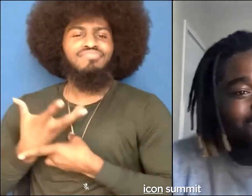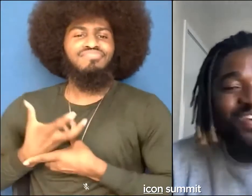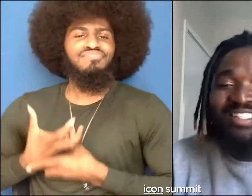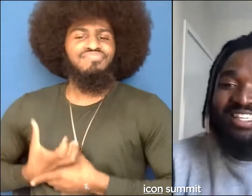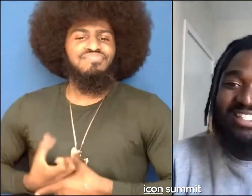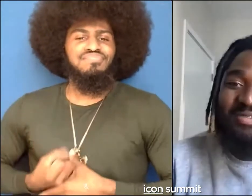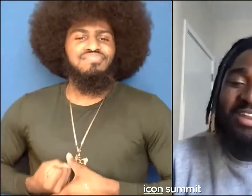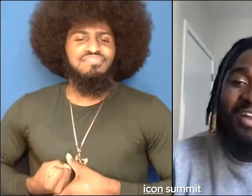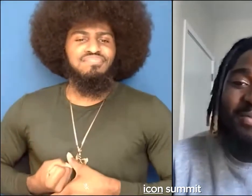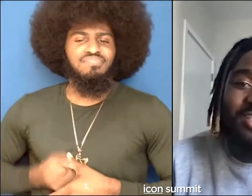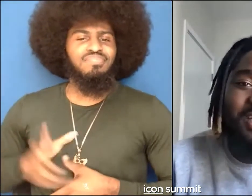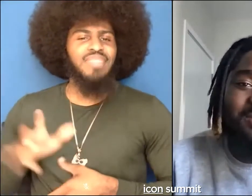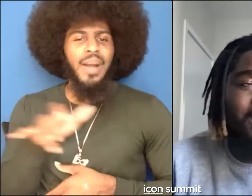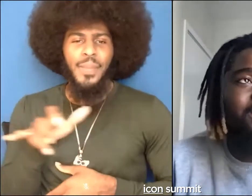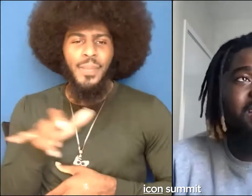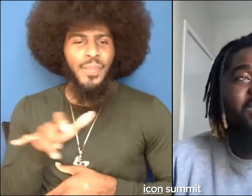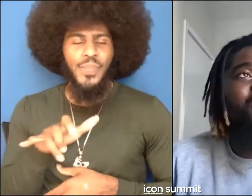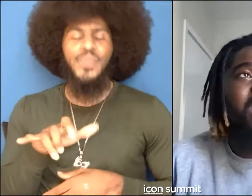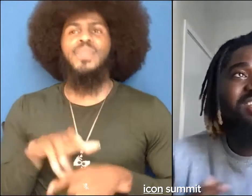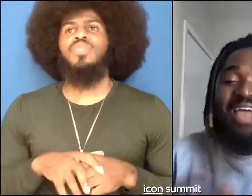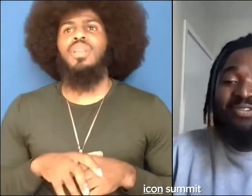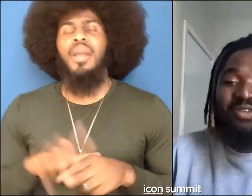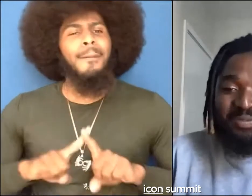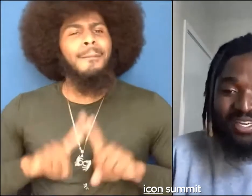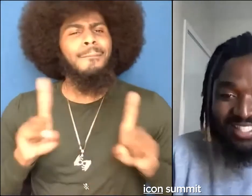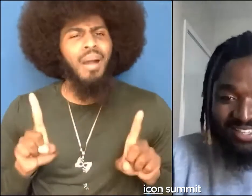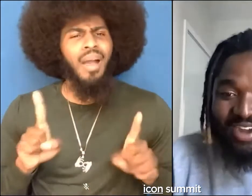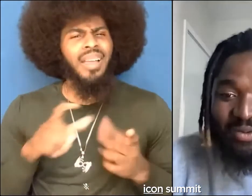Expressing joy is a very vulnerable experience because you actually have to express it, right,